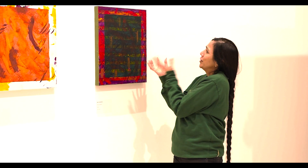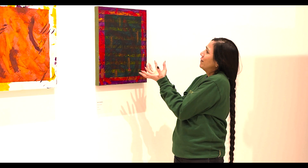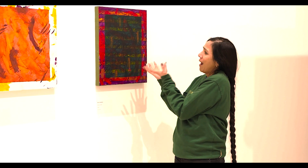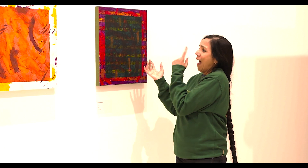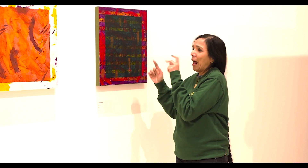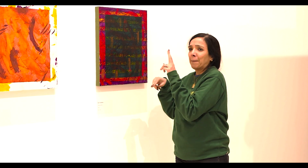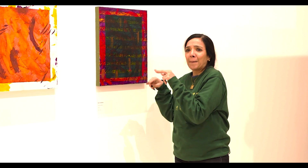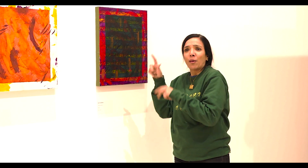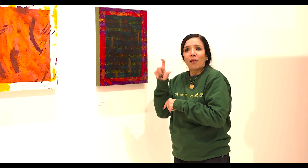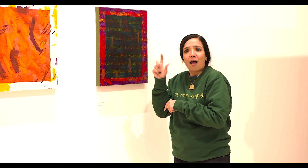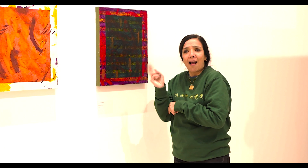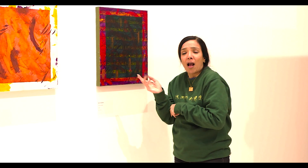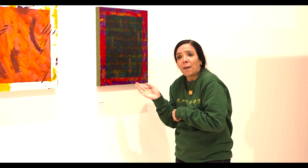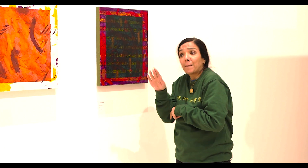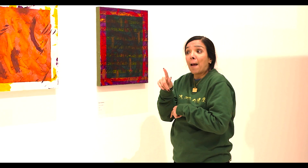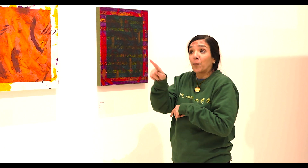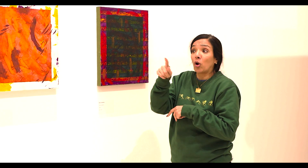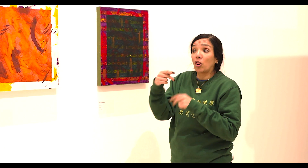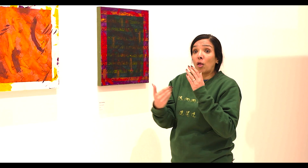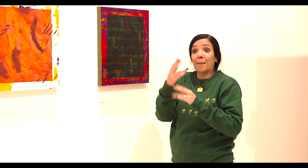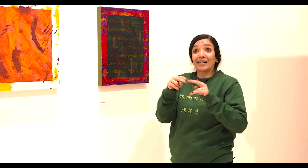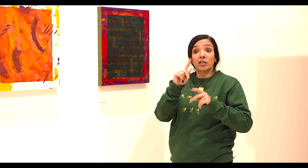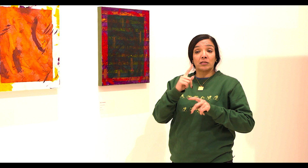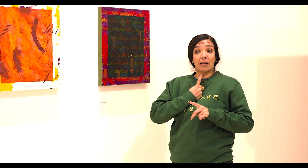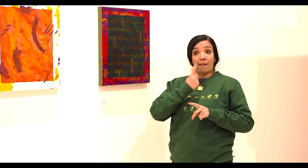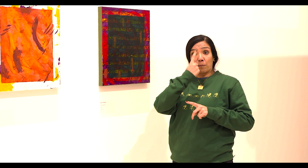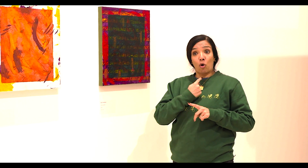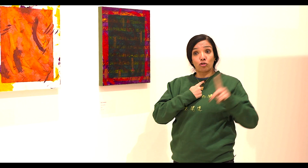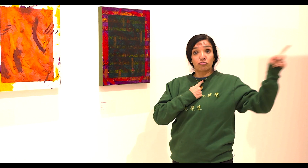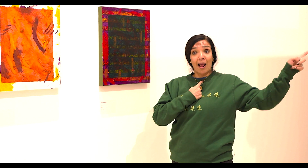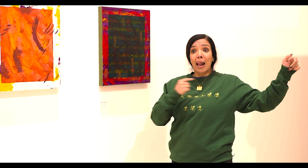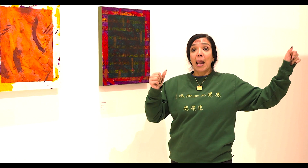and I thought, "Actually, I can paint well." This is textured. It has lines.